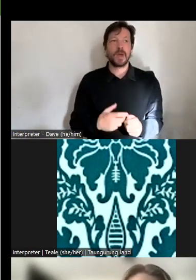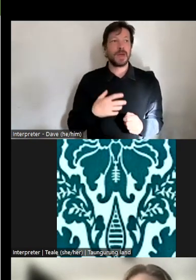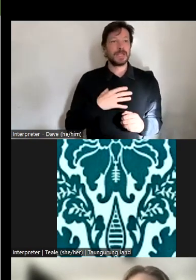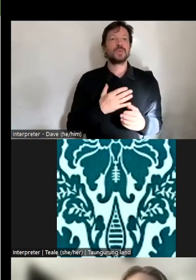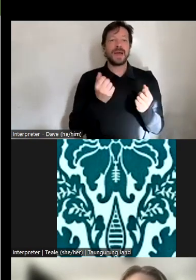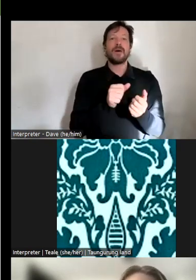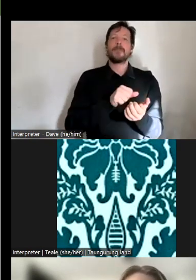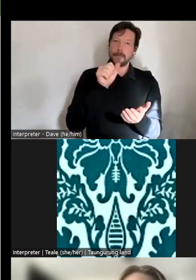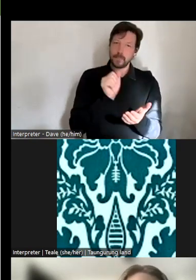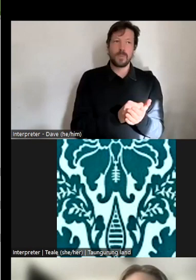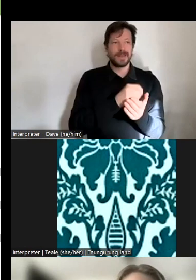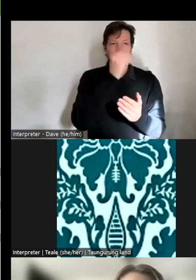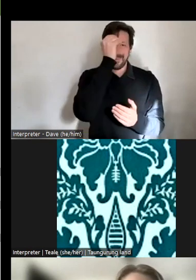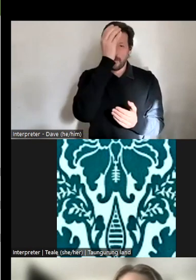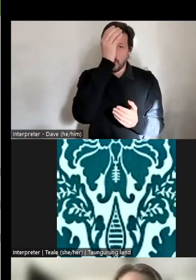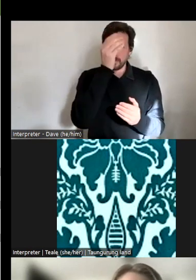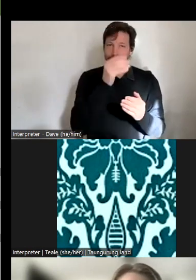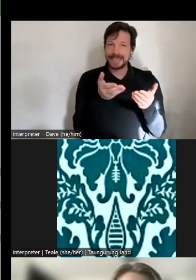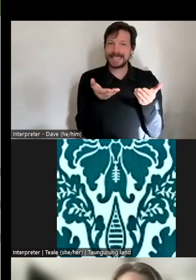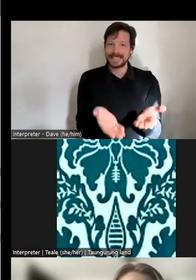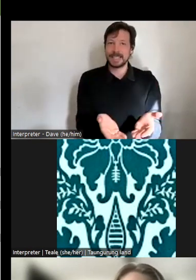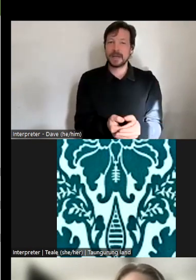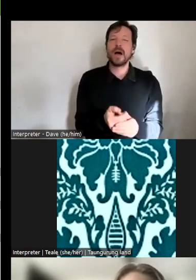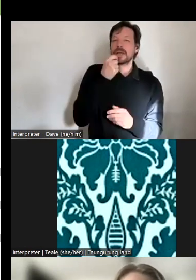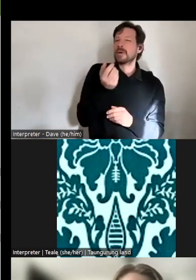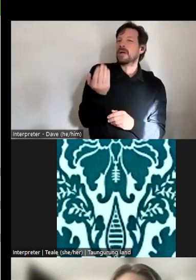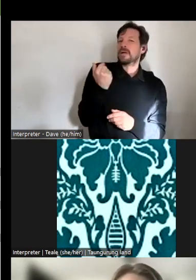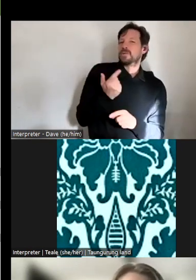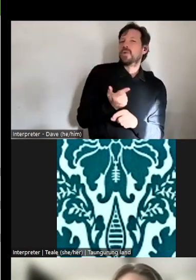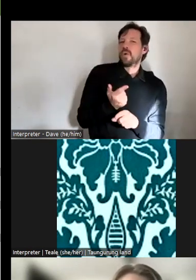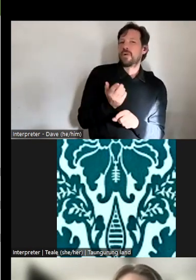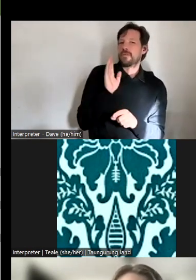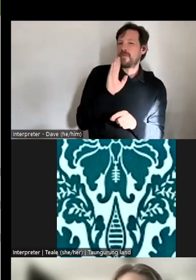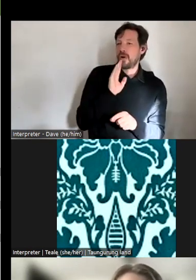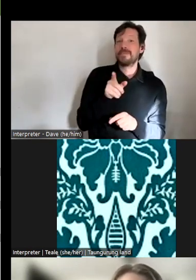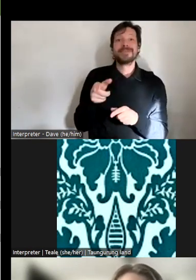prior to the testing. So I've touched on it really briefly, but this kind of testing is very detailed,